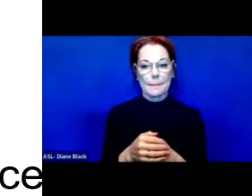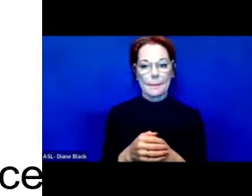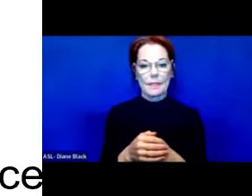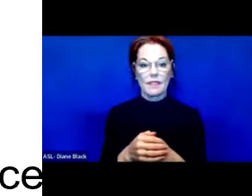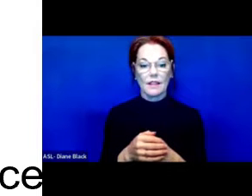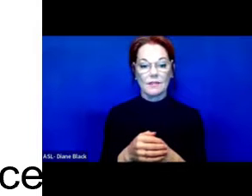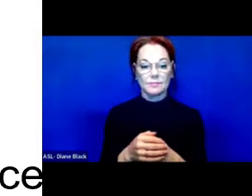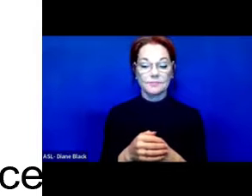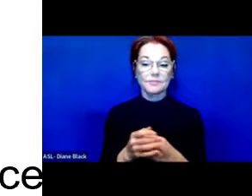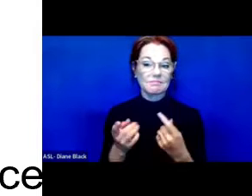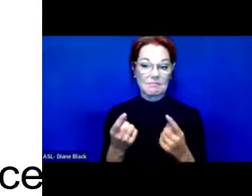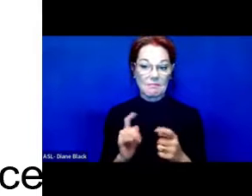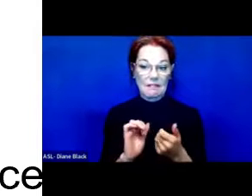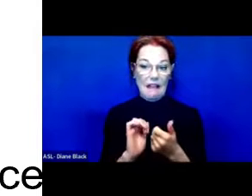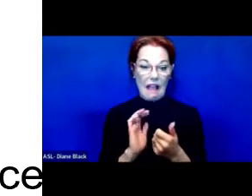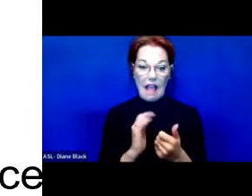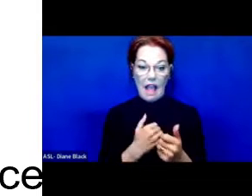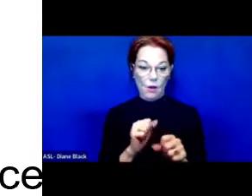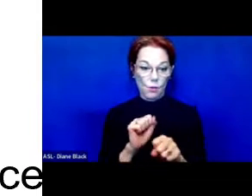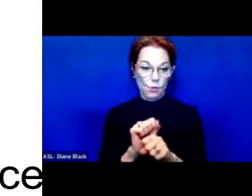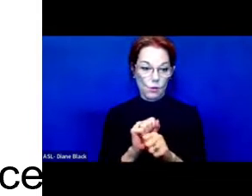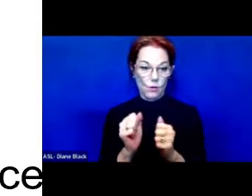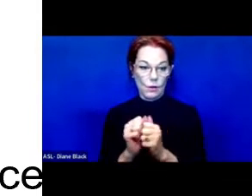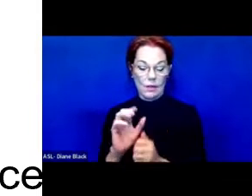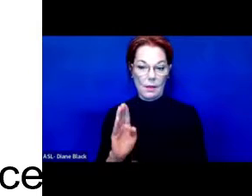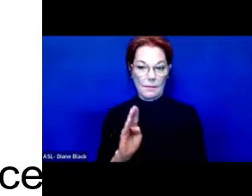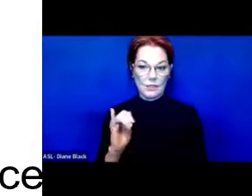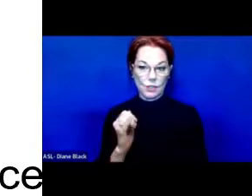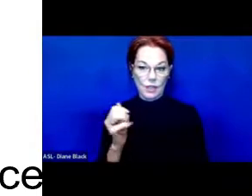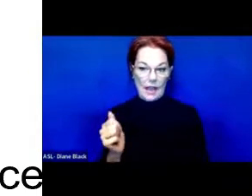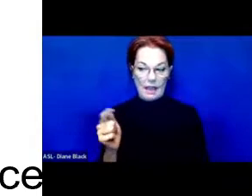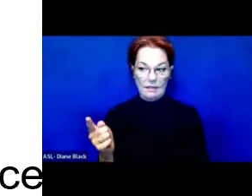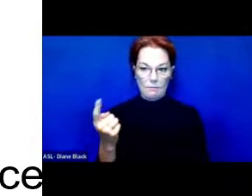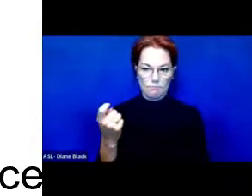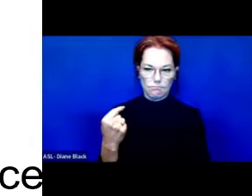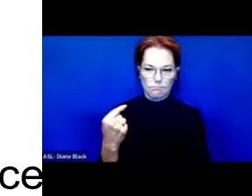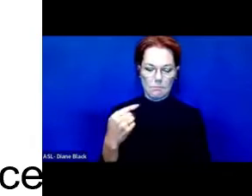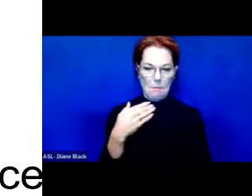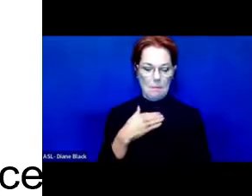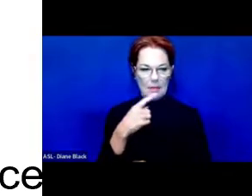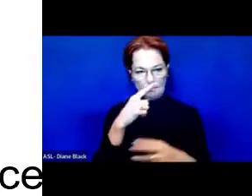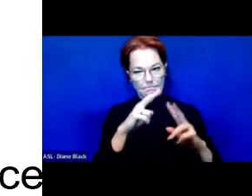our work with BGA, they had requested that we dig into the issue of brain injury, and start